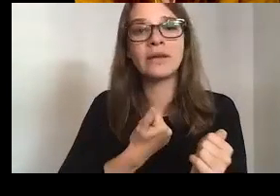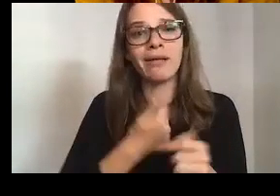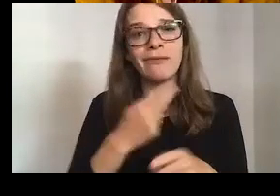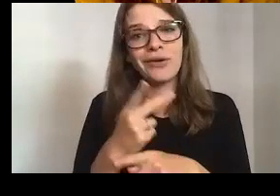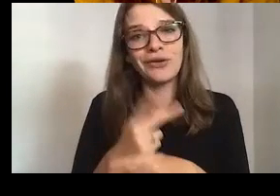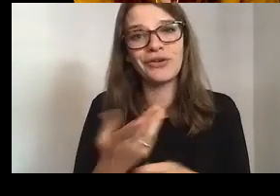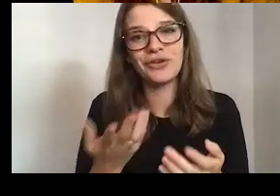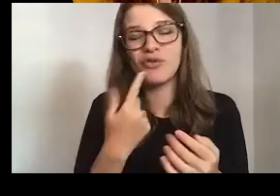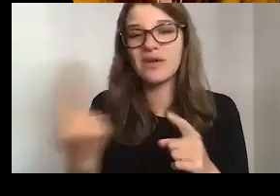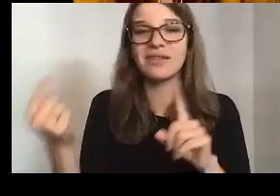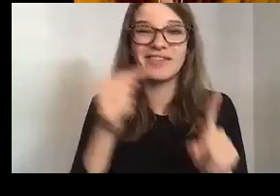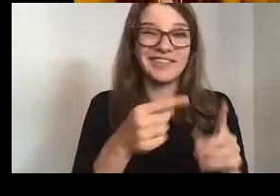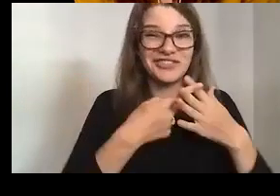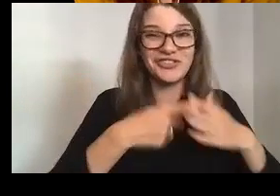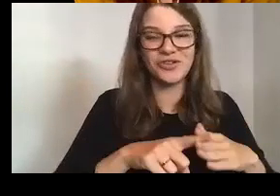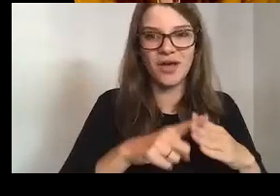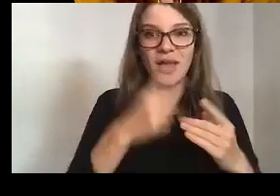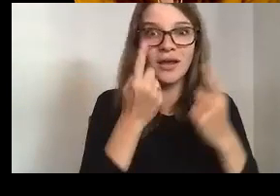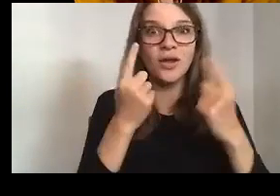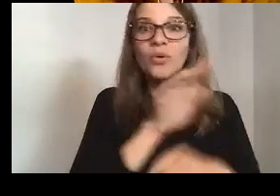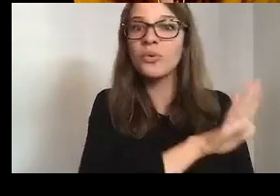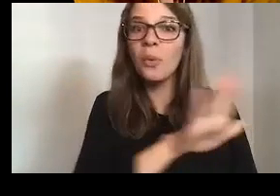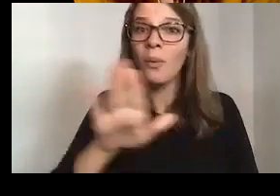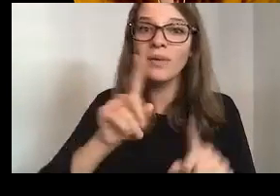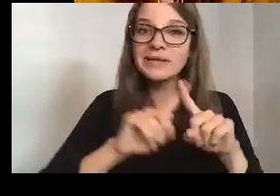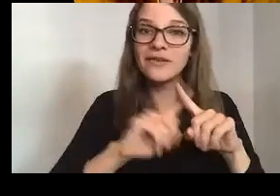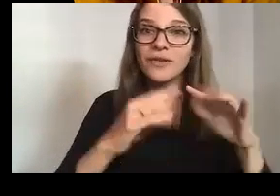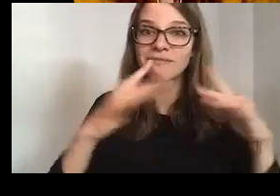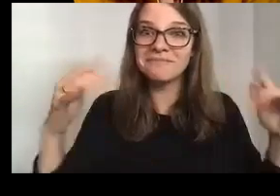start and thinking about you know all of your different roles and including one of them as